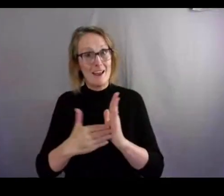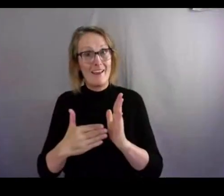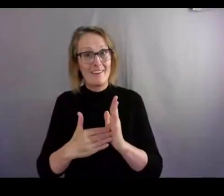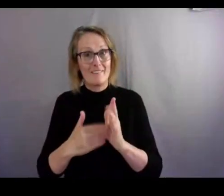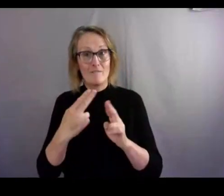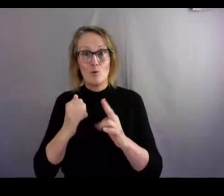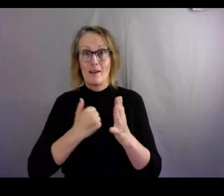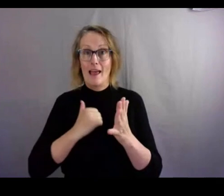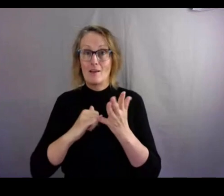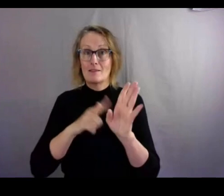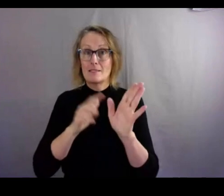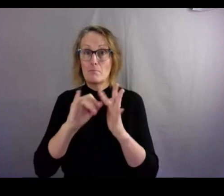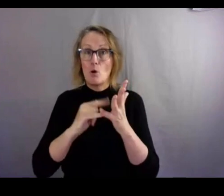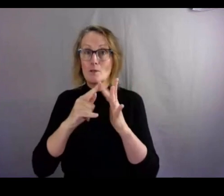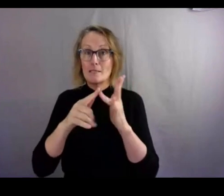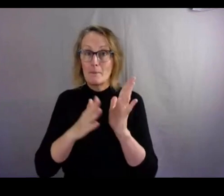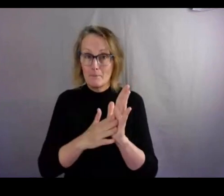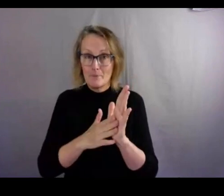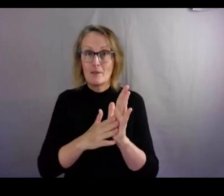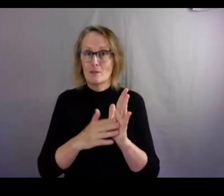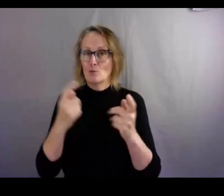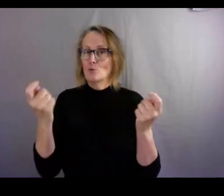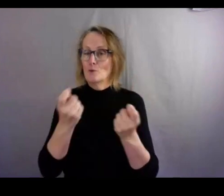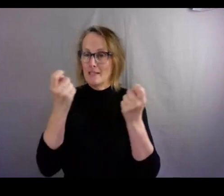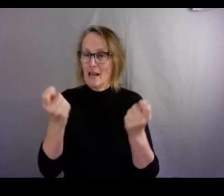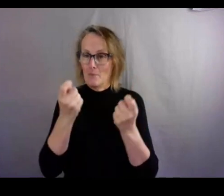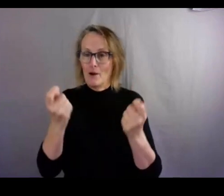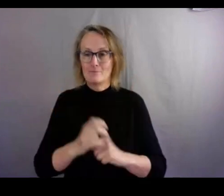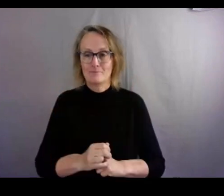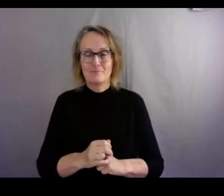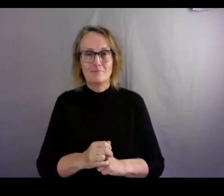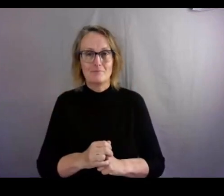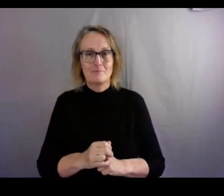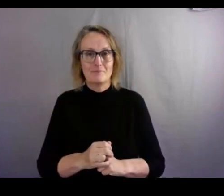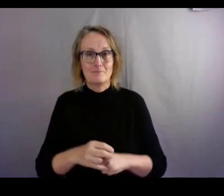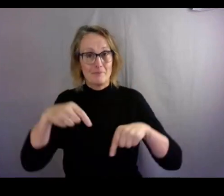of "Gauguin's World: Tona Iho, Tona Ao." I would also like to welcome our online audiences